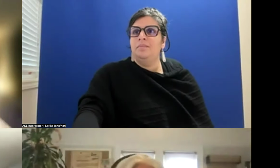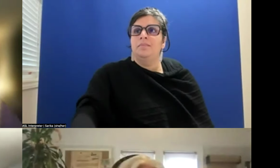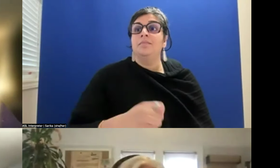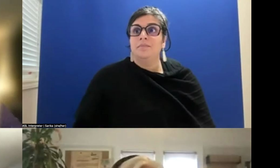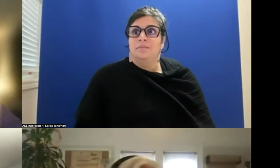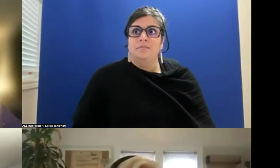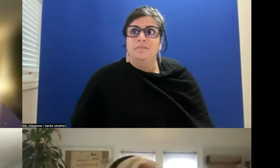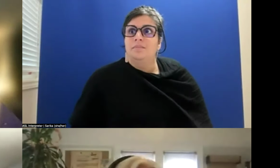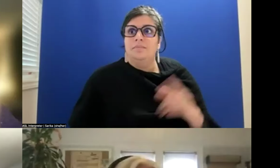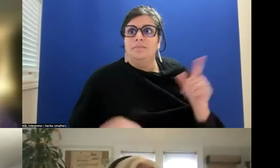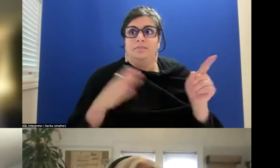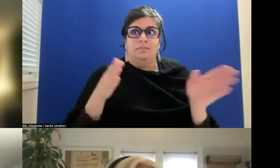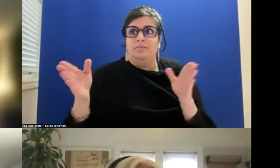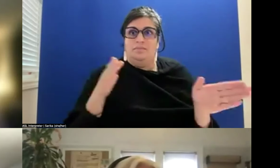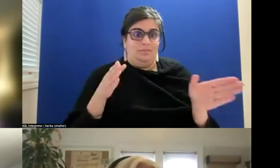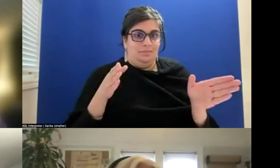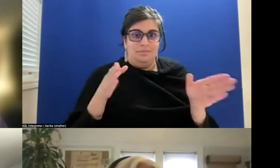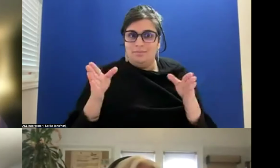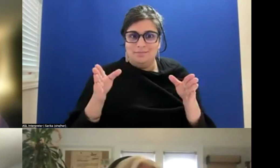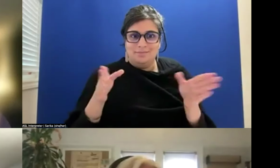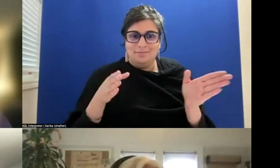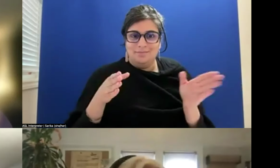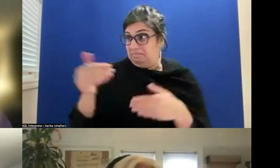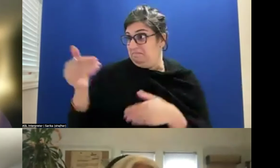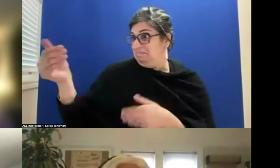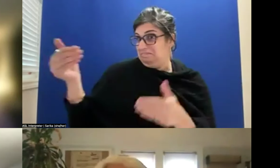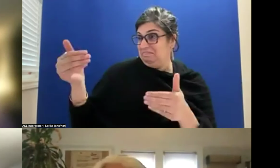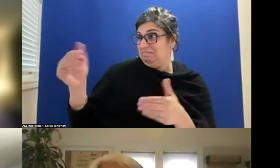Yeah. Oh yeah. Go ahead. Yeah.